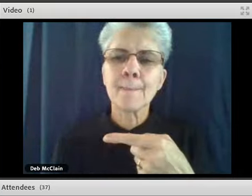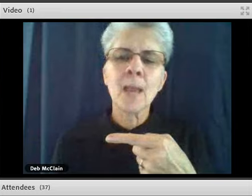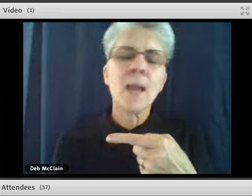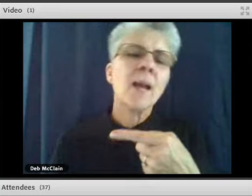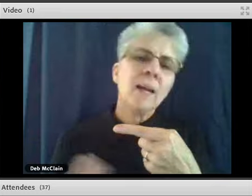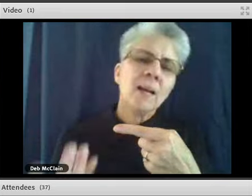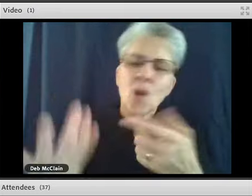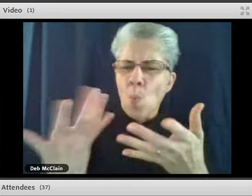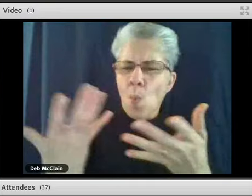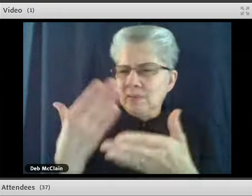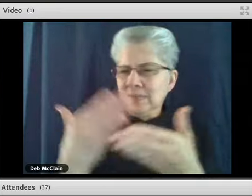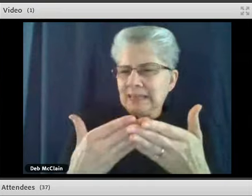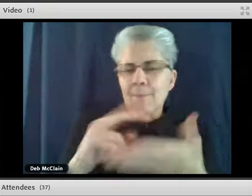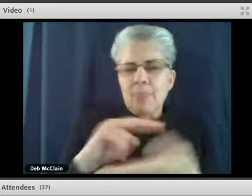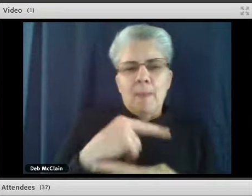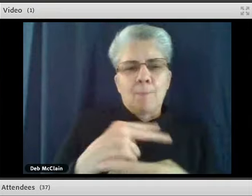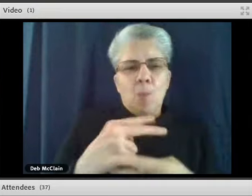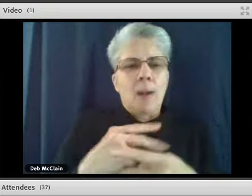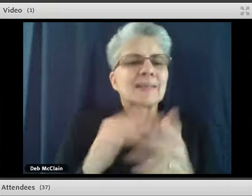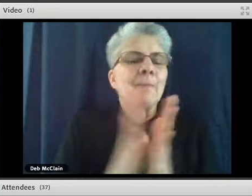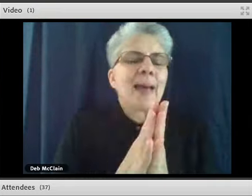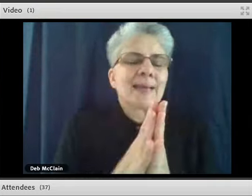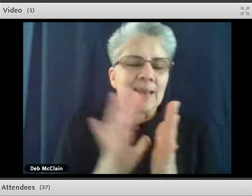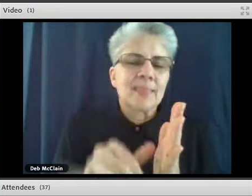So, I mean, what are some of the products, I guess, is what I'm asking.